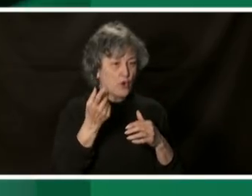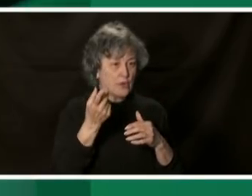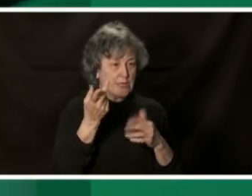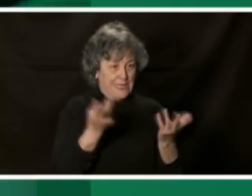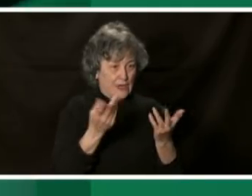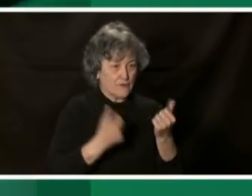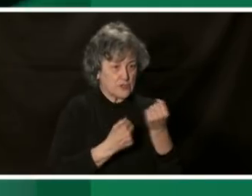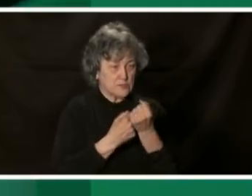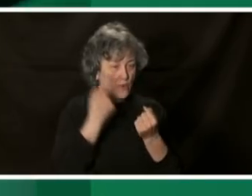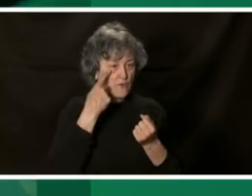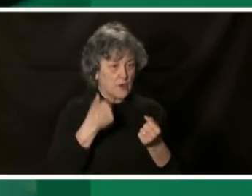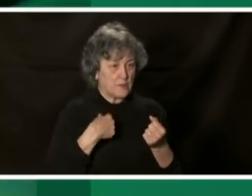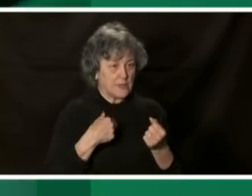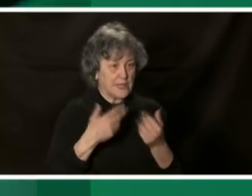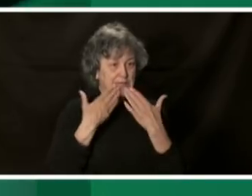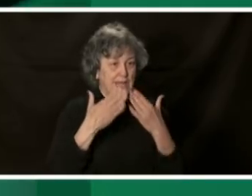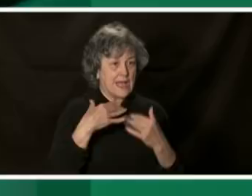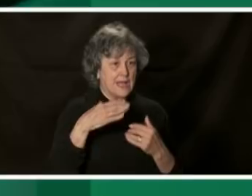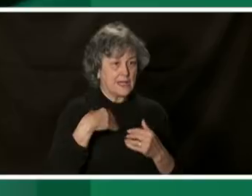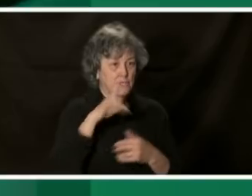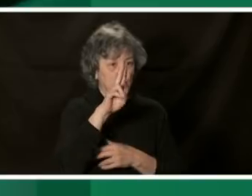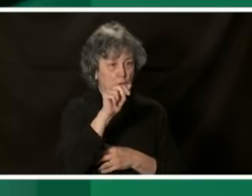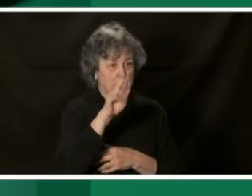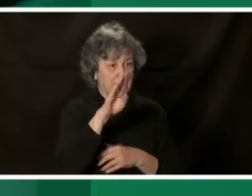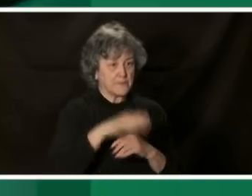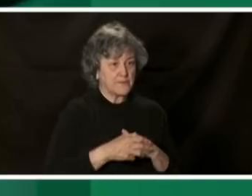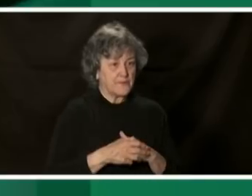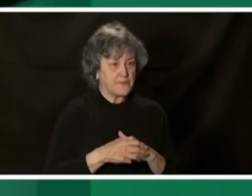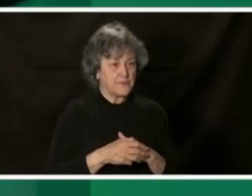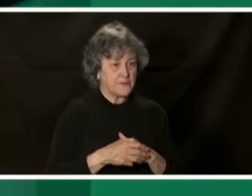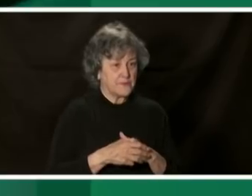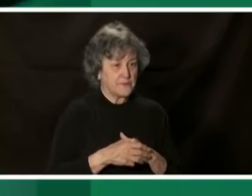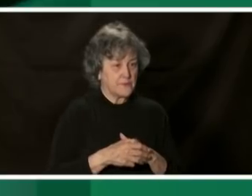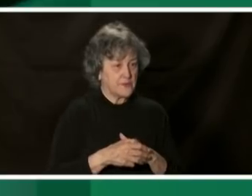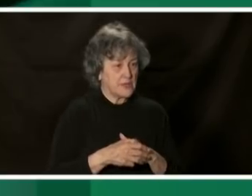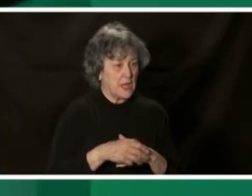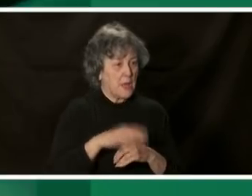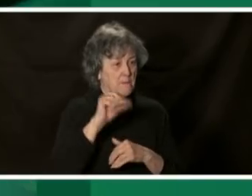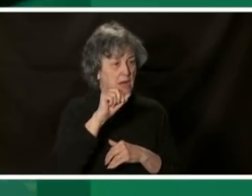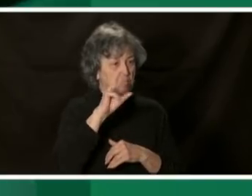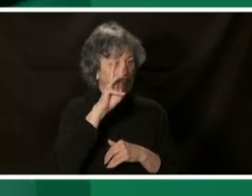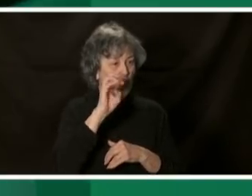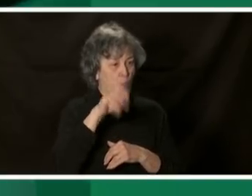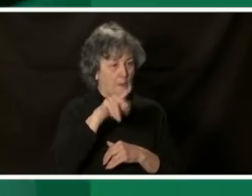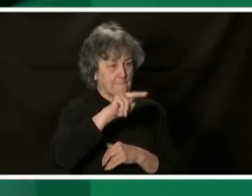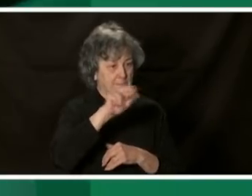WE DID IT. » HI, EVERYBODY. MY NAME IS SOMTOCHUCKWU GODWIN-OFFOR, AND I'M GRADUATING WITH MY MASTER'S